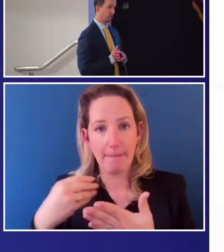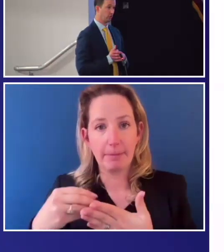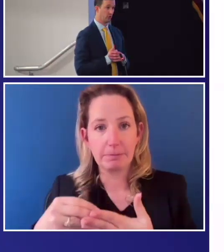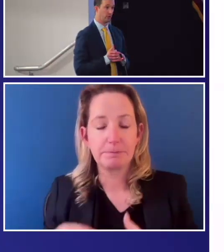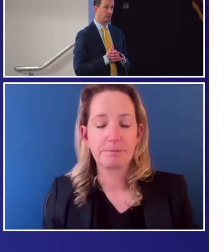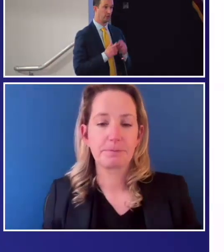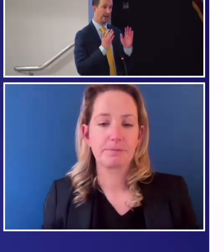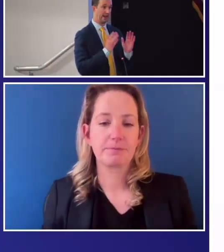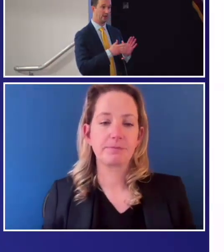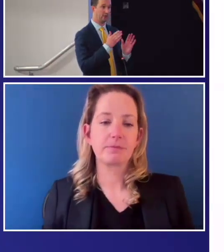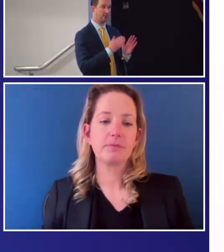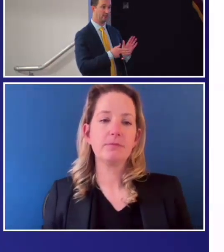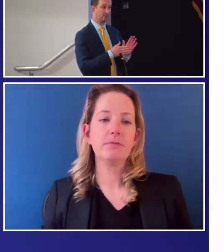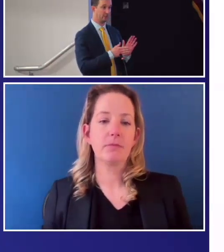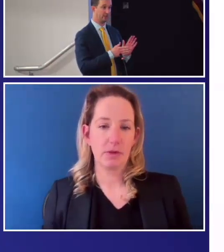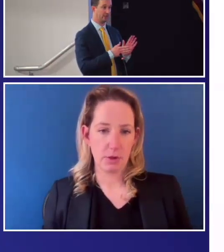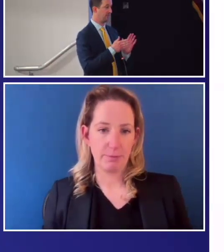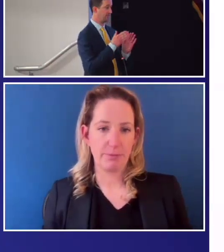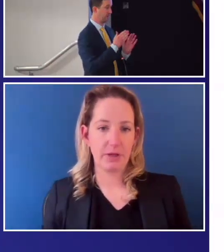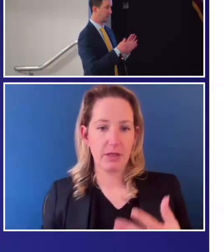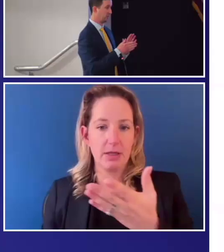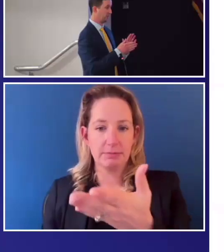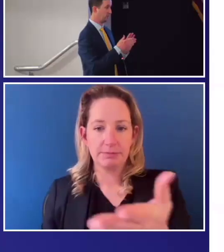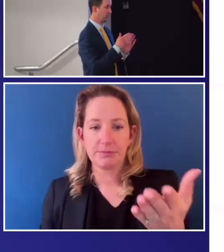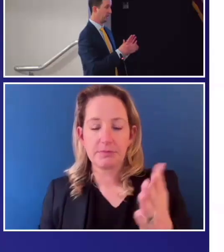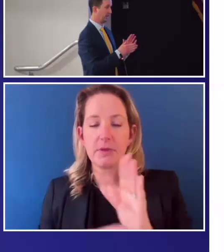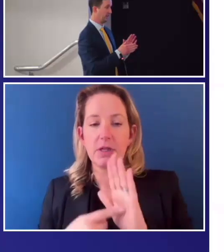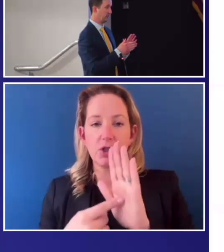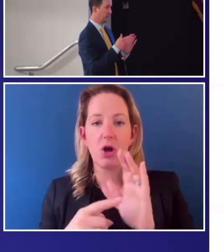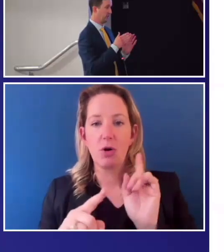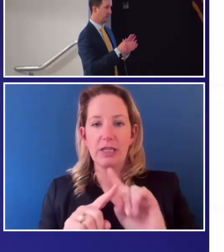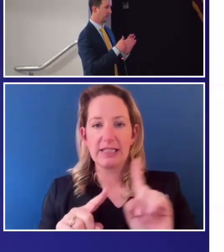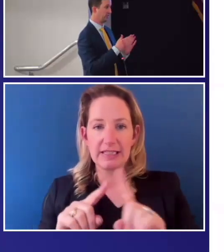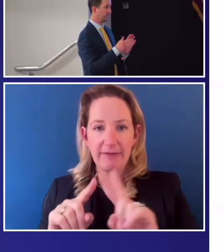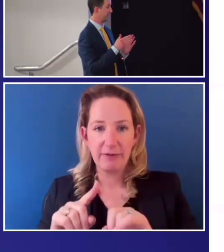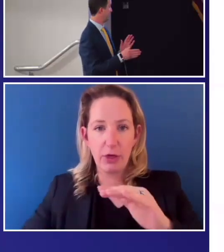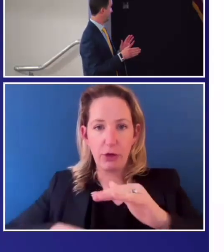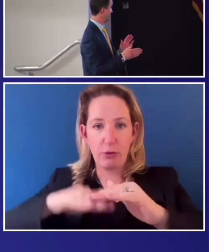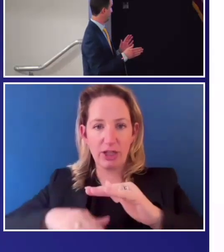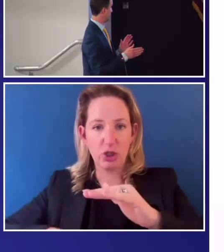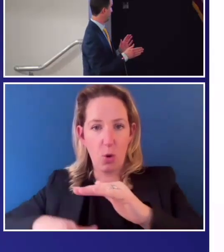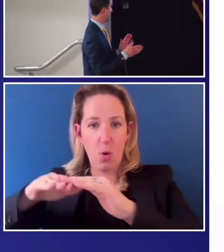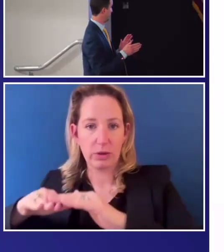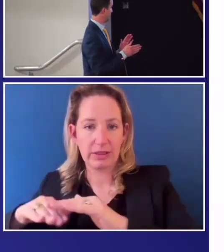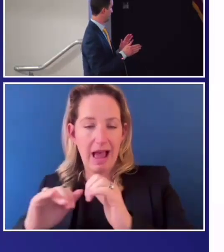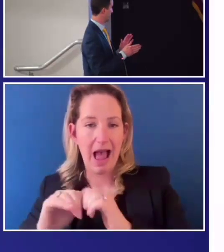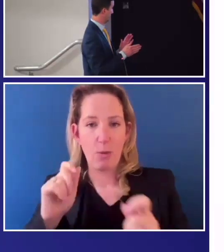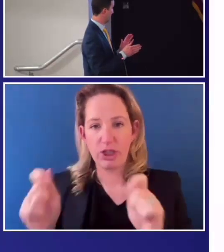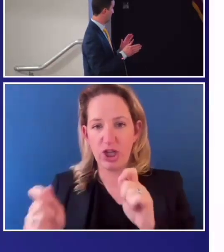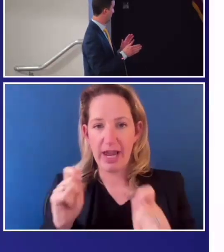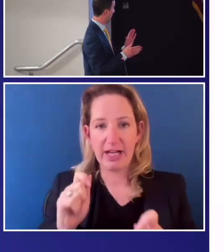are showing you how the different thresholds would change under different definitions. So for example,